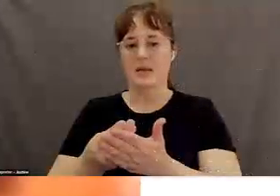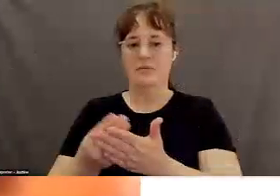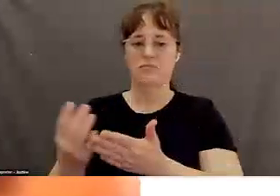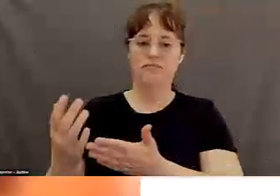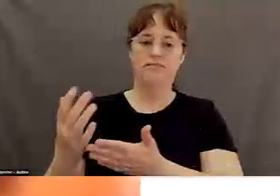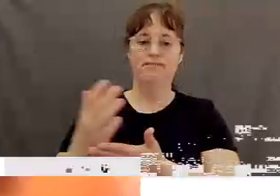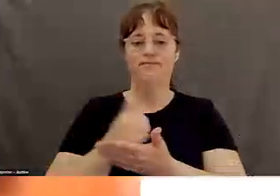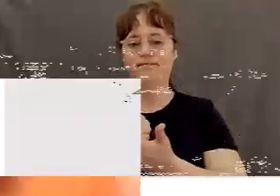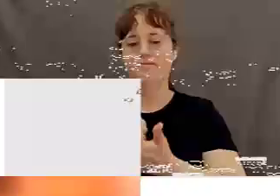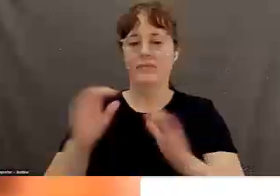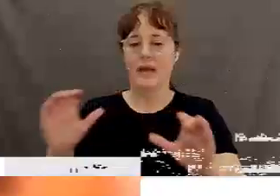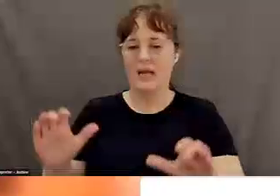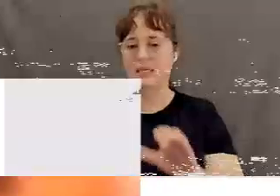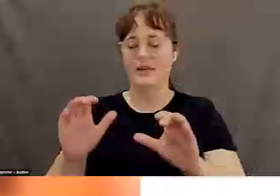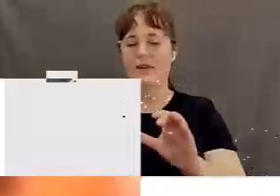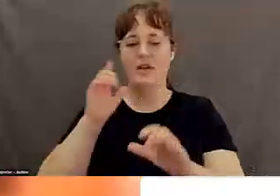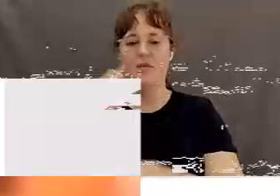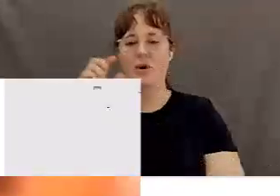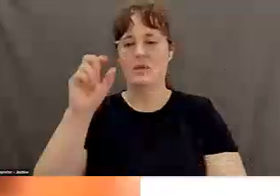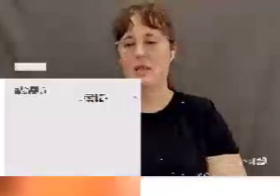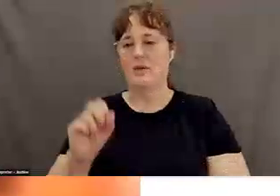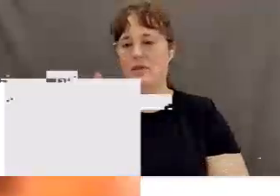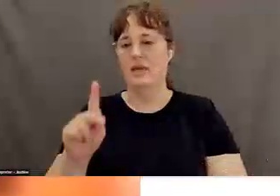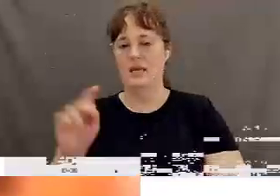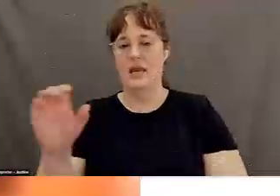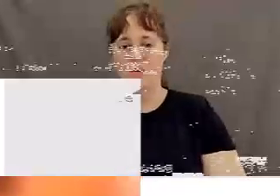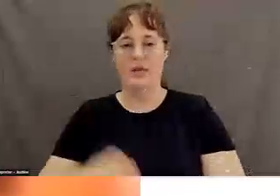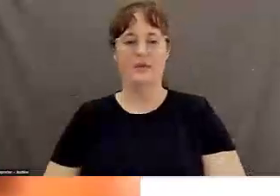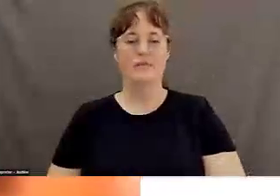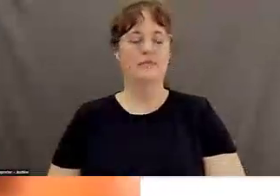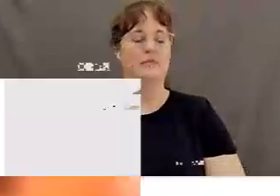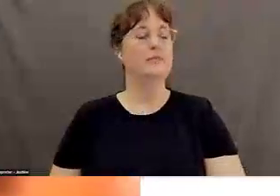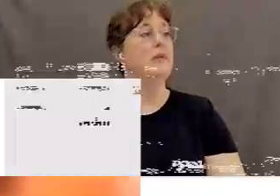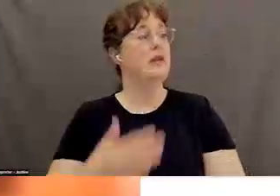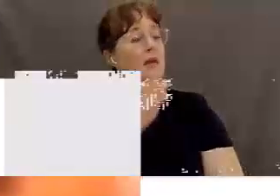Boardroom: Thank you. Any other comments on this item?